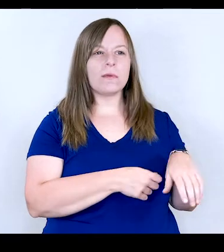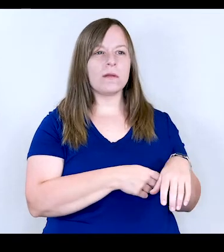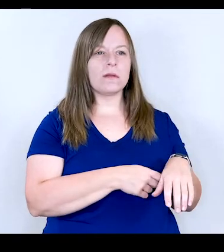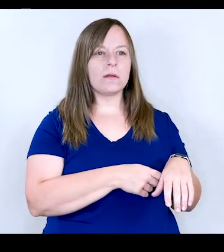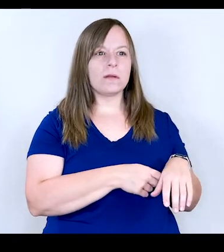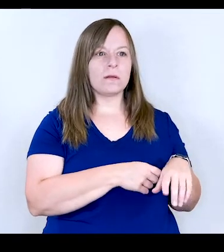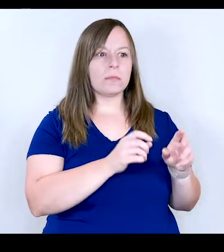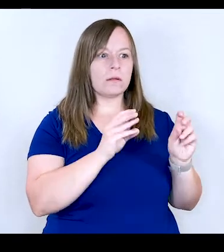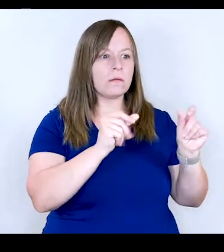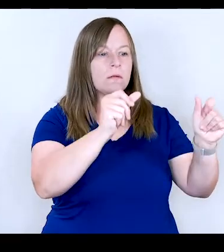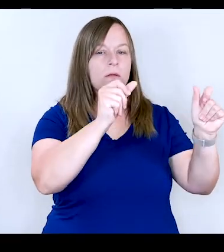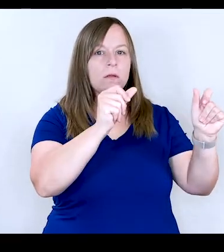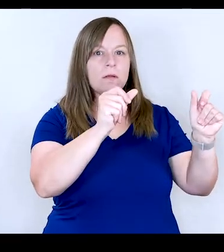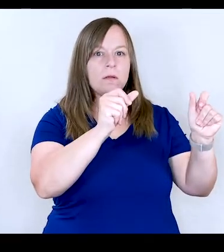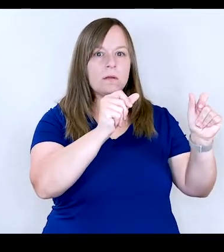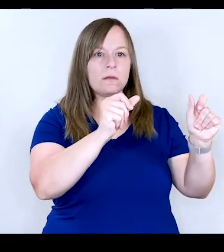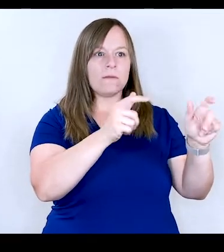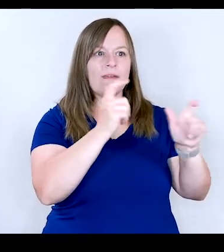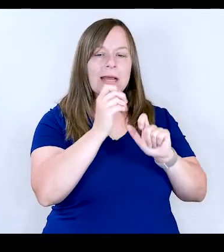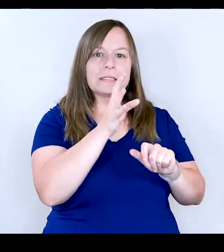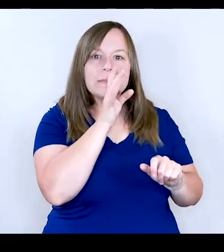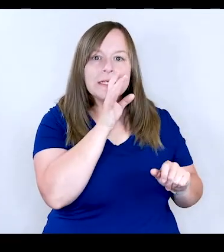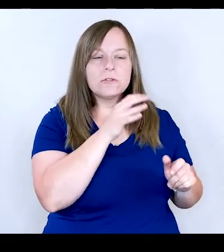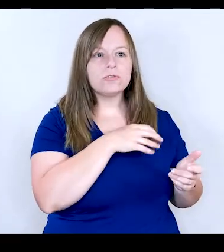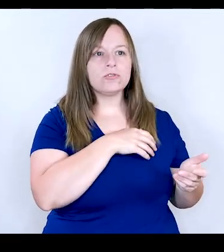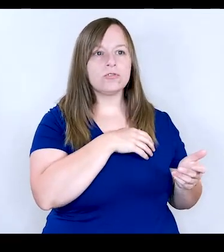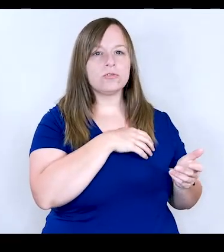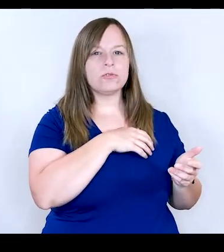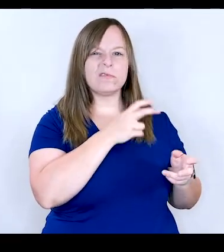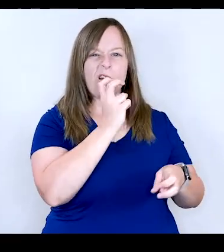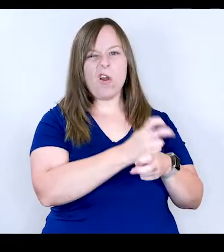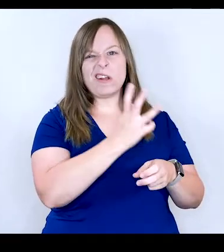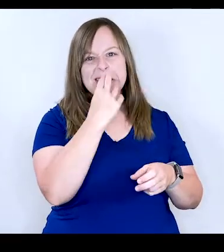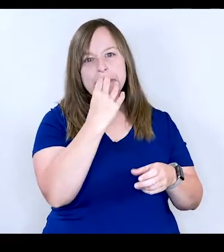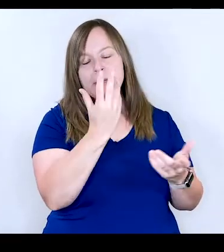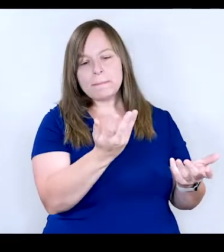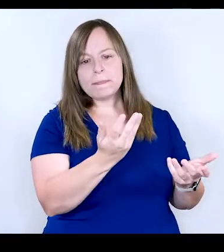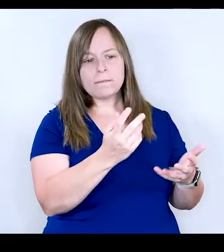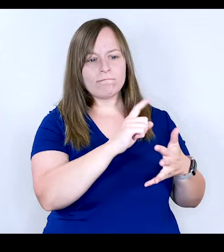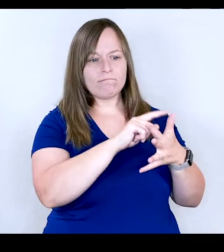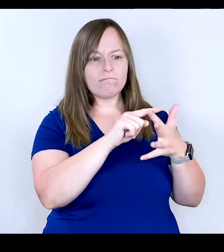very abrupt, fast speech, as well as difficulty sleeping are all part of this